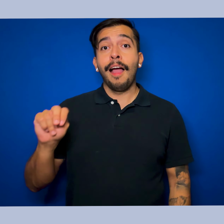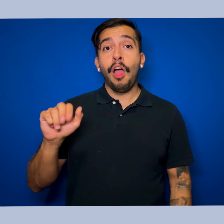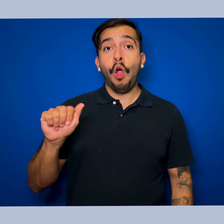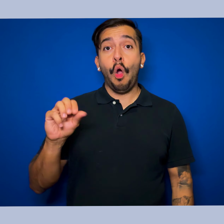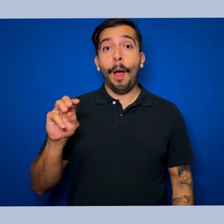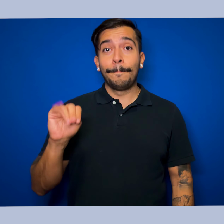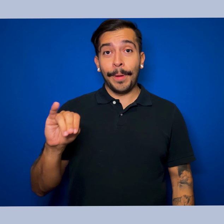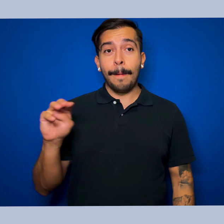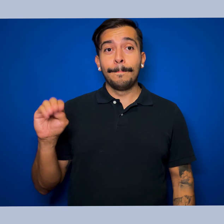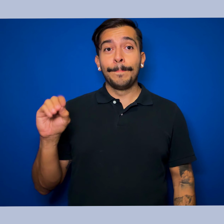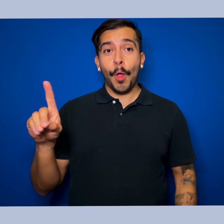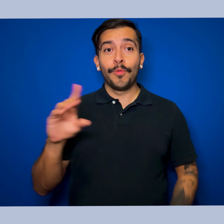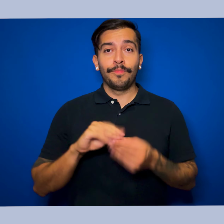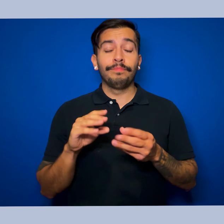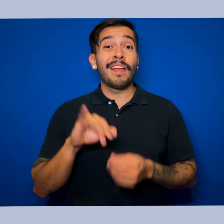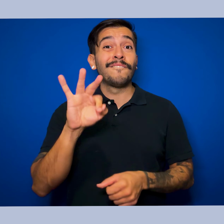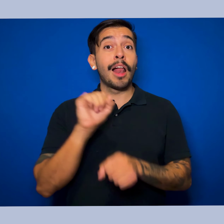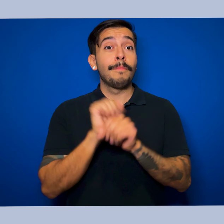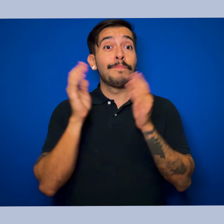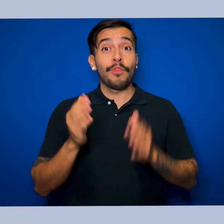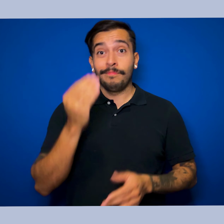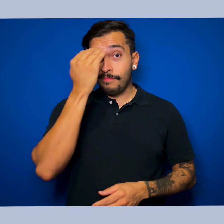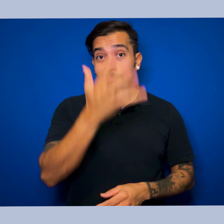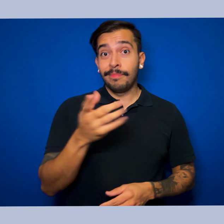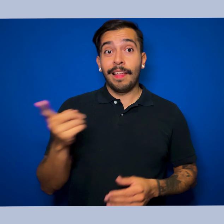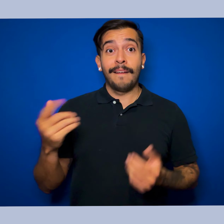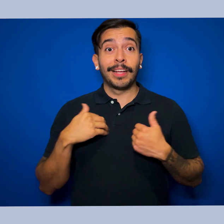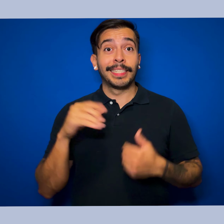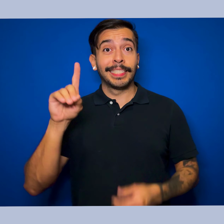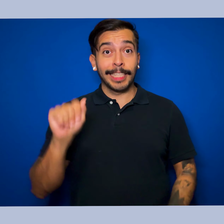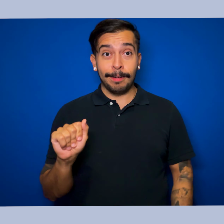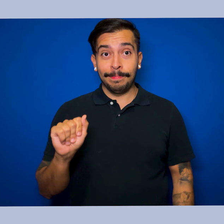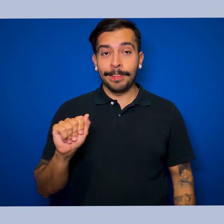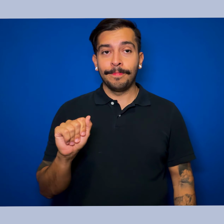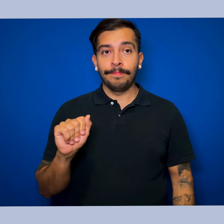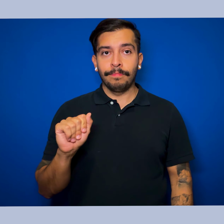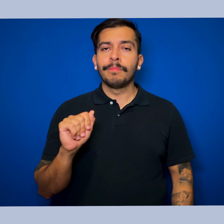Naomi, MOD. If an employee tells you they have a disability, it's